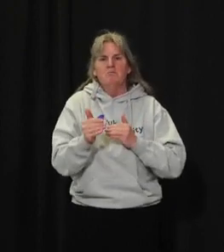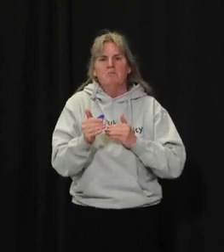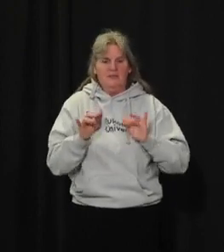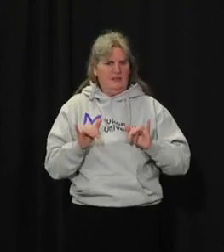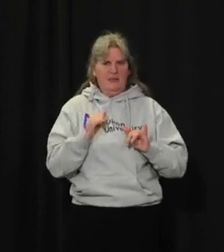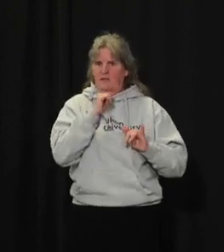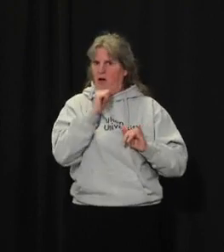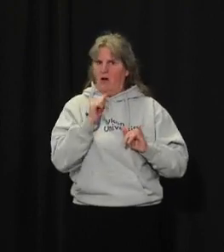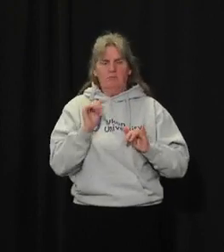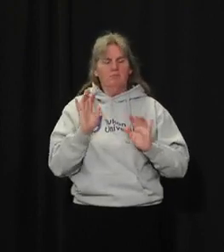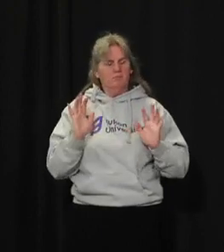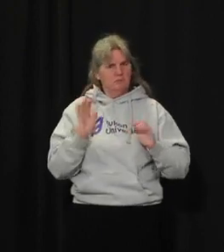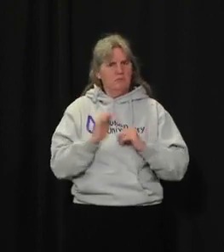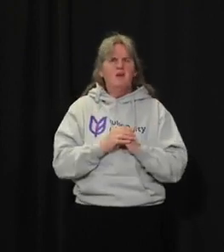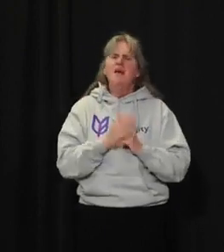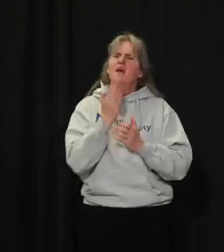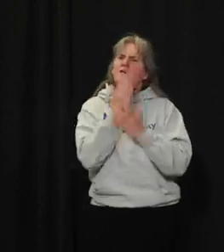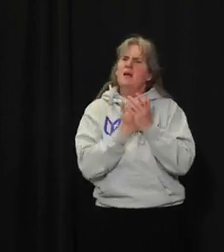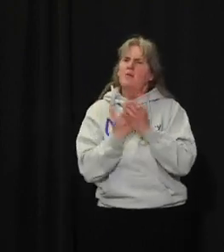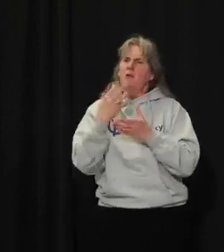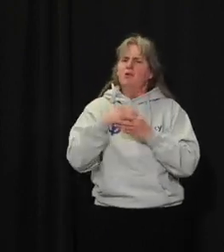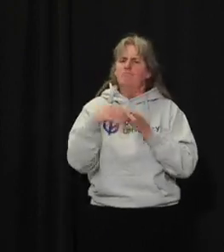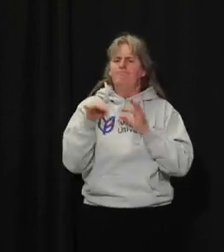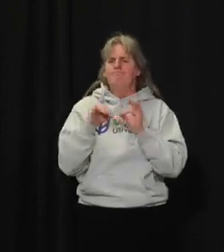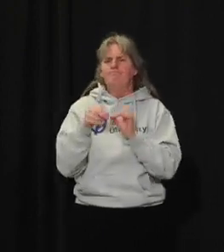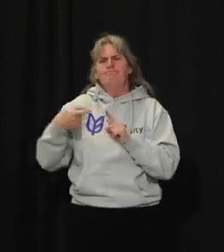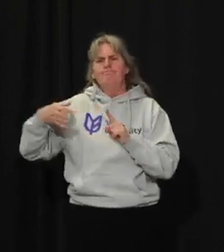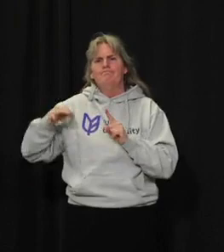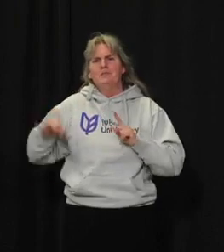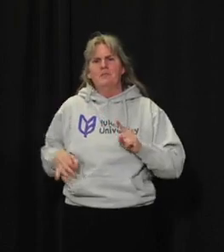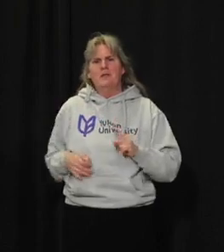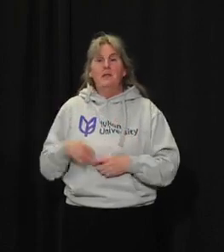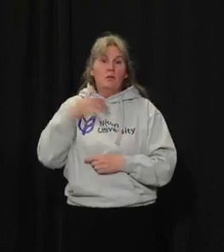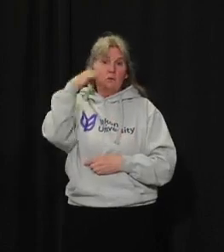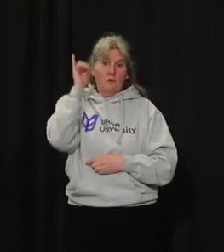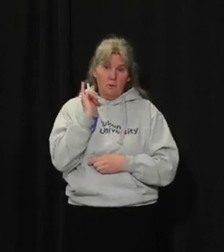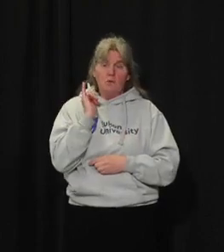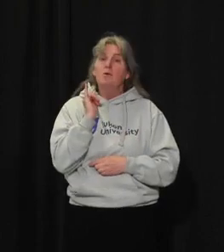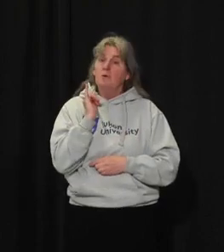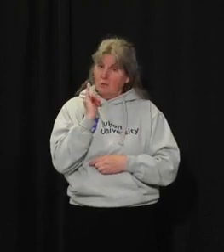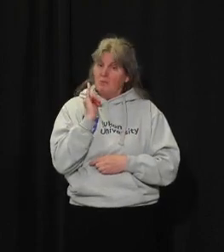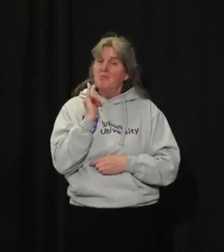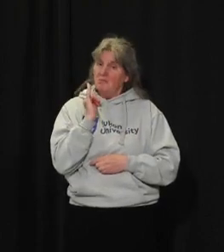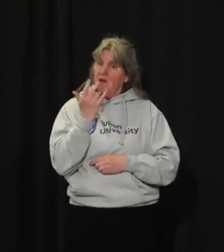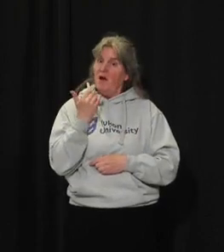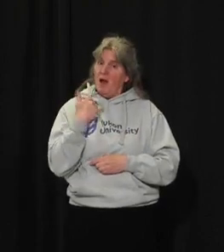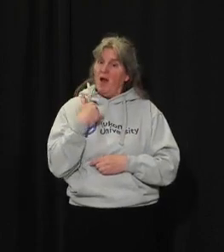I want to clarify some aspects of our plan today. The first point is that Yukon is on track with the rest of the